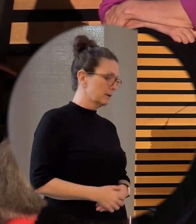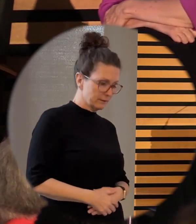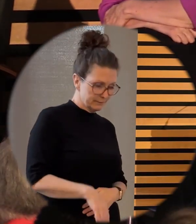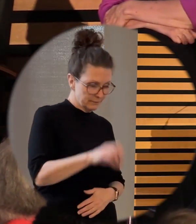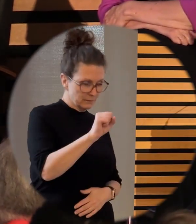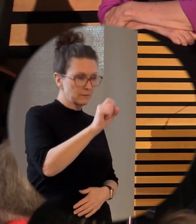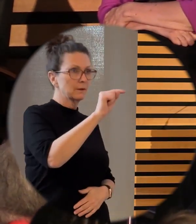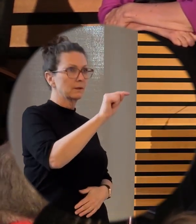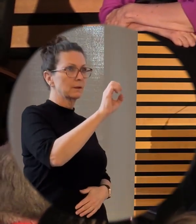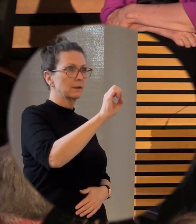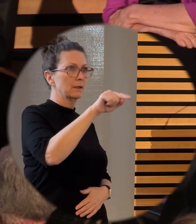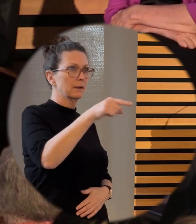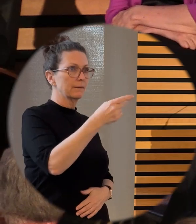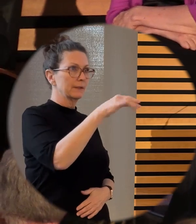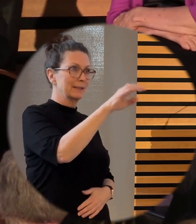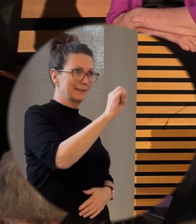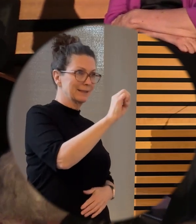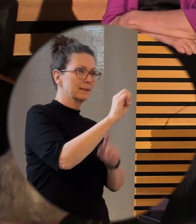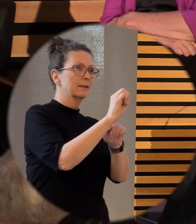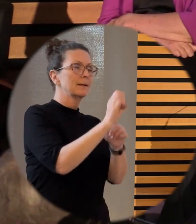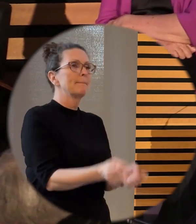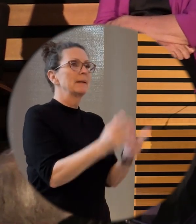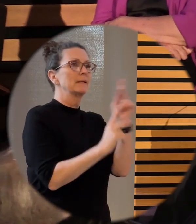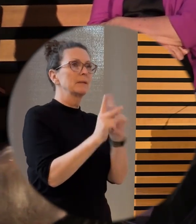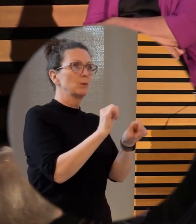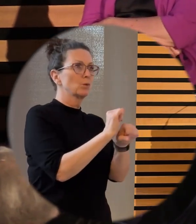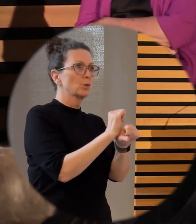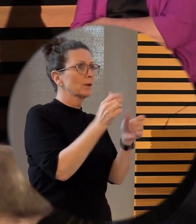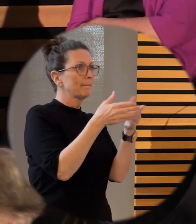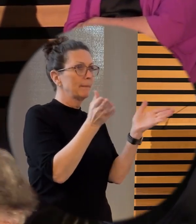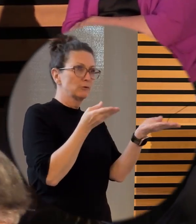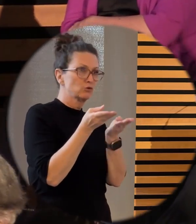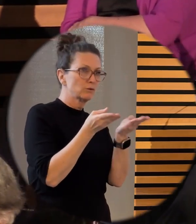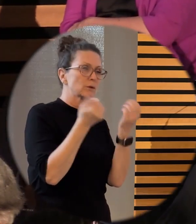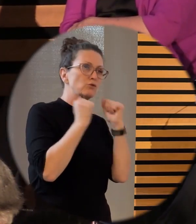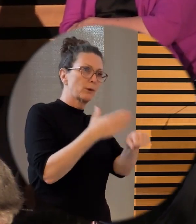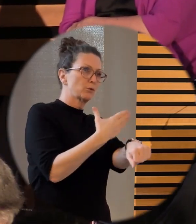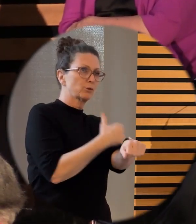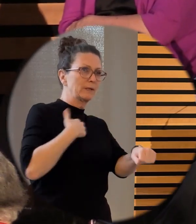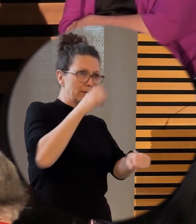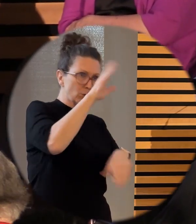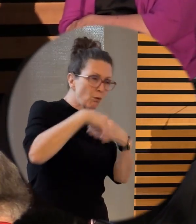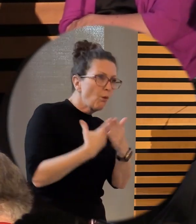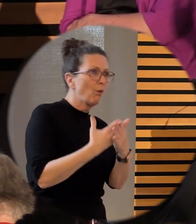Stephanie. Again, I want to come back and acknowledge the number of people who work within the public service to try to make Canada better for all Canadians,